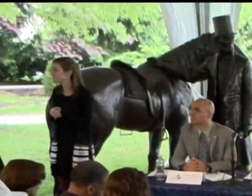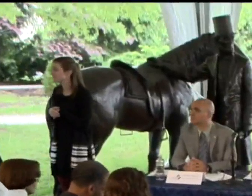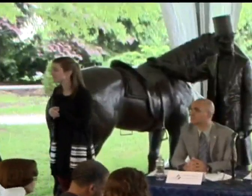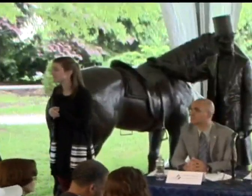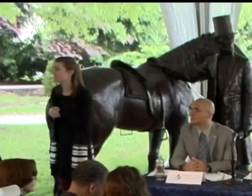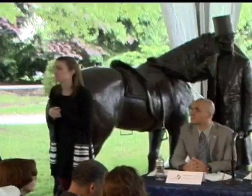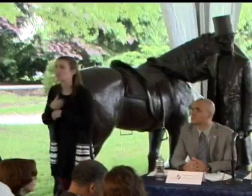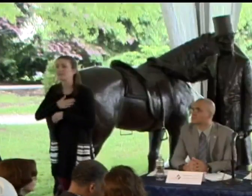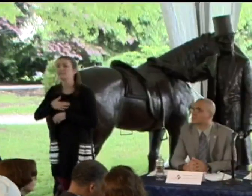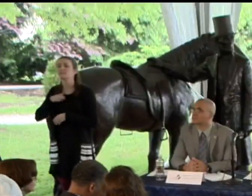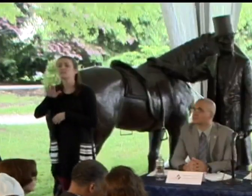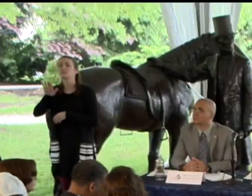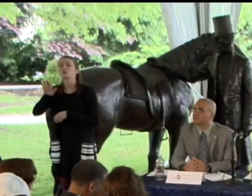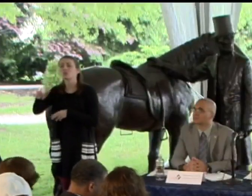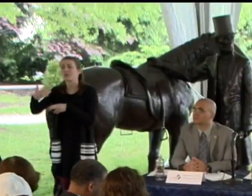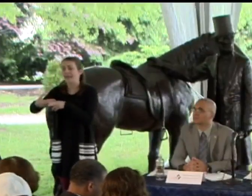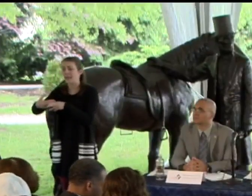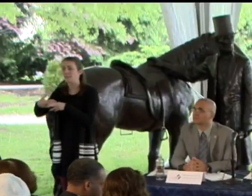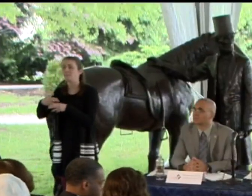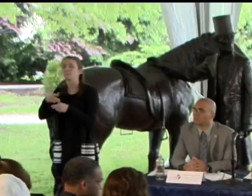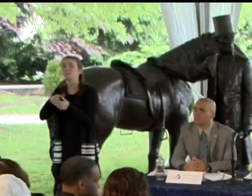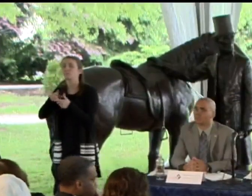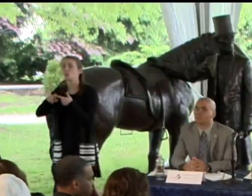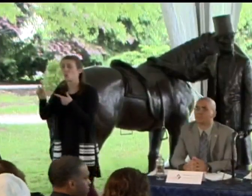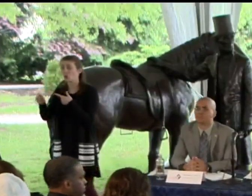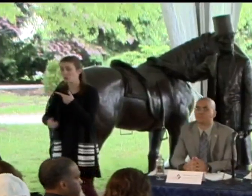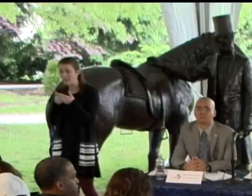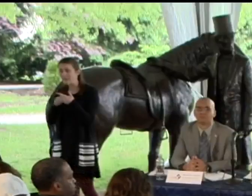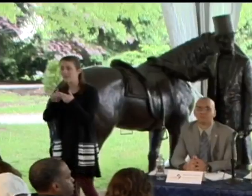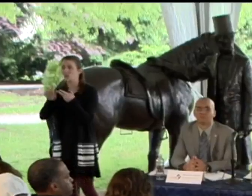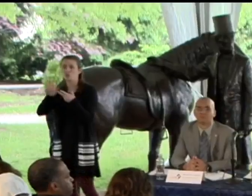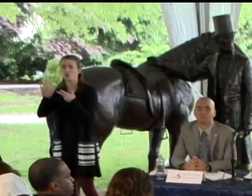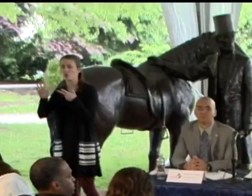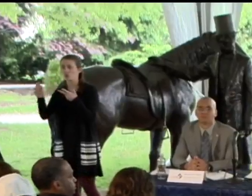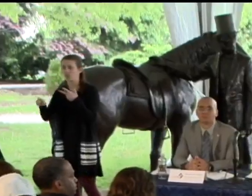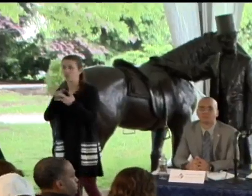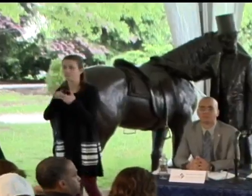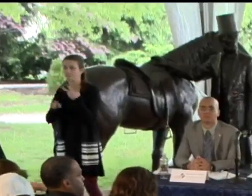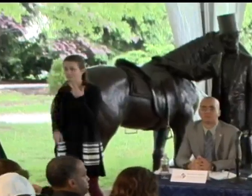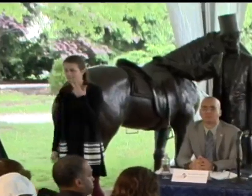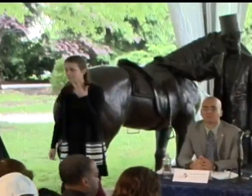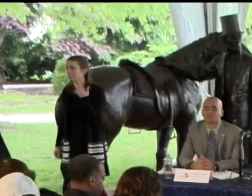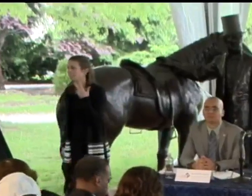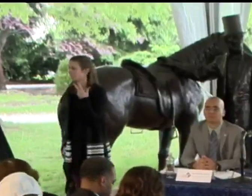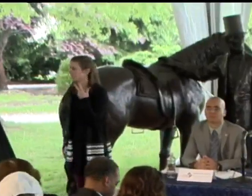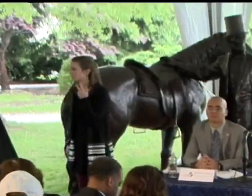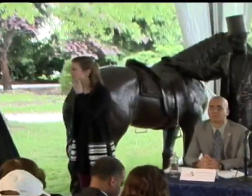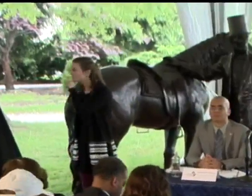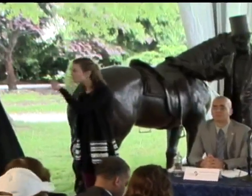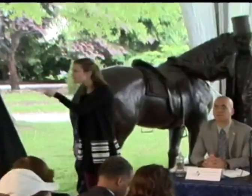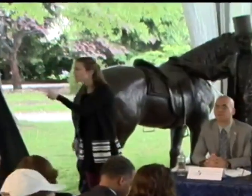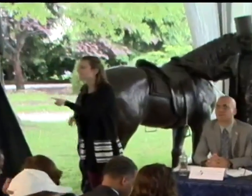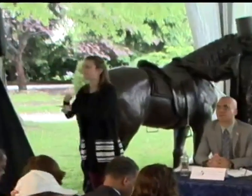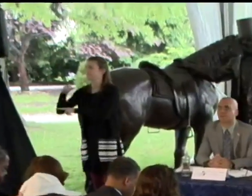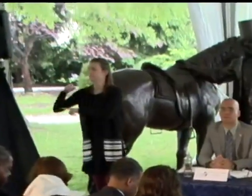MICROPHONE AROUND, AND WE WILL START WITH QUESTIONS I THINK WE OKAY.